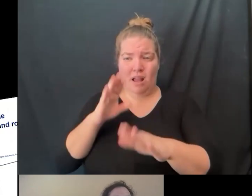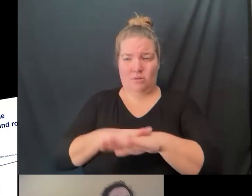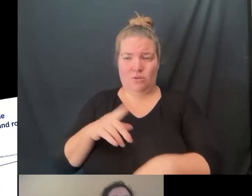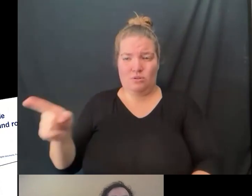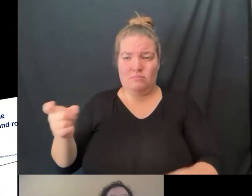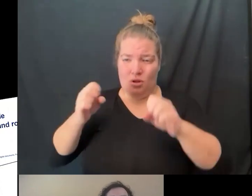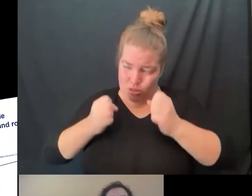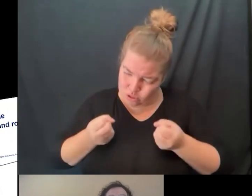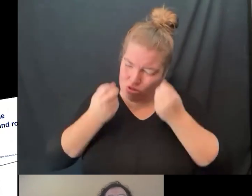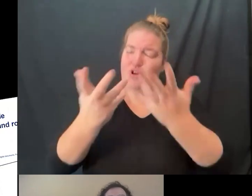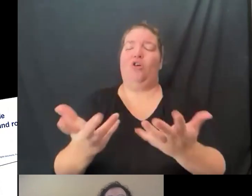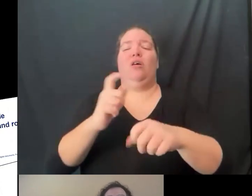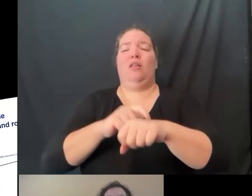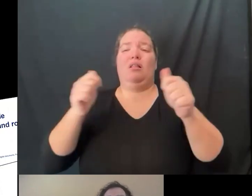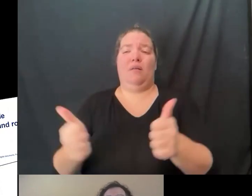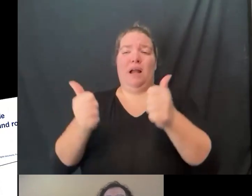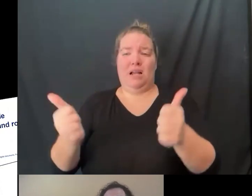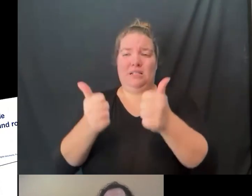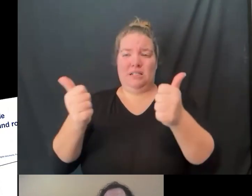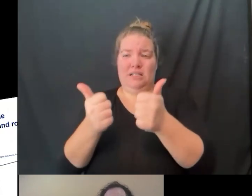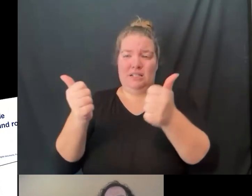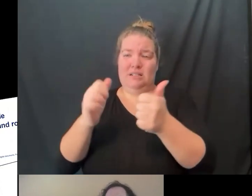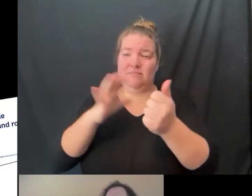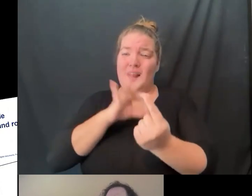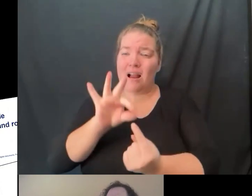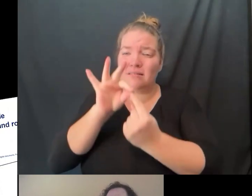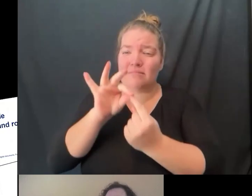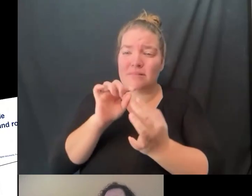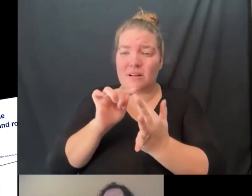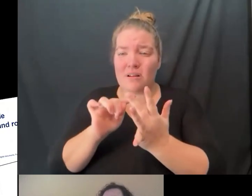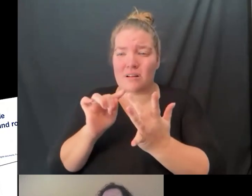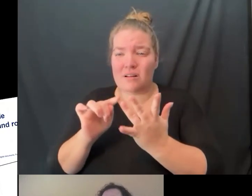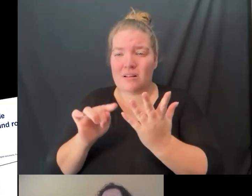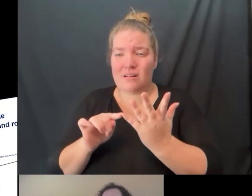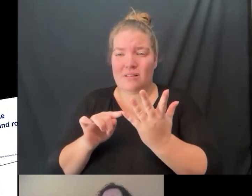which we insist that you give people enough time to get things done. But there are exceptions to that.